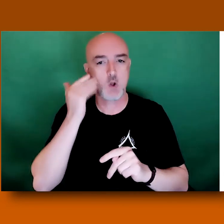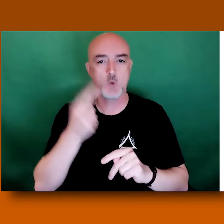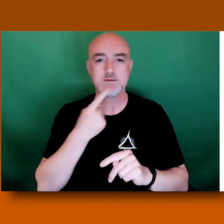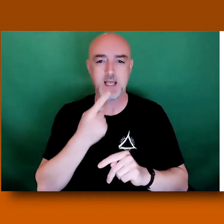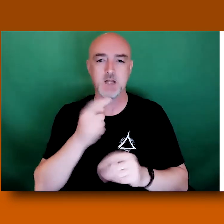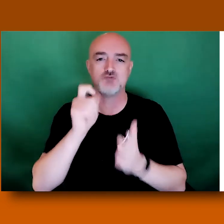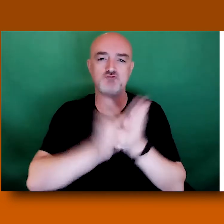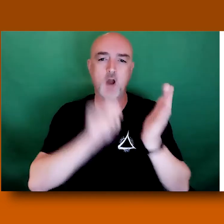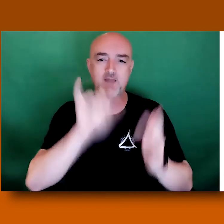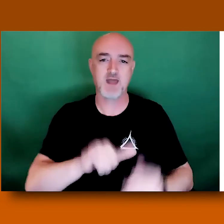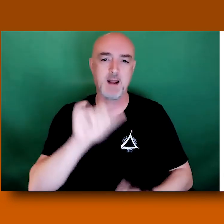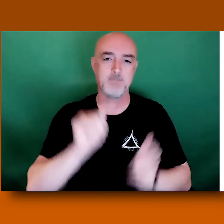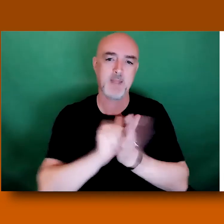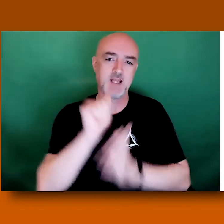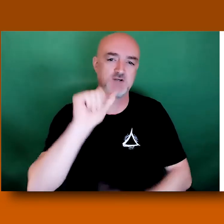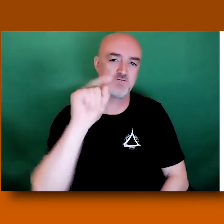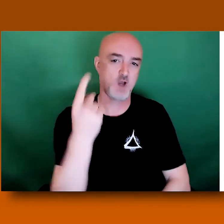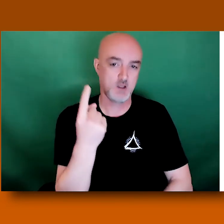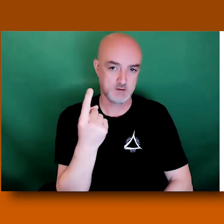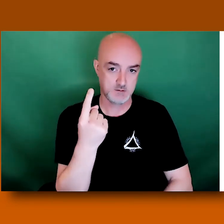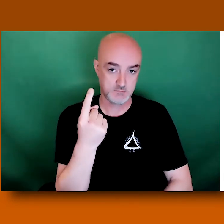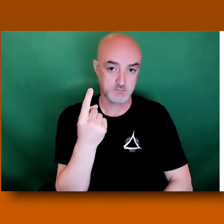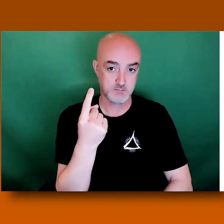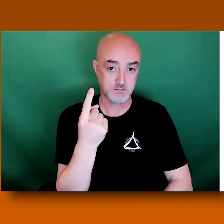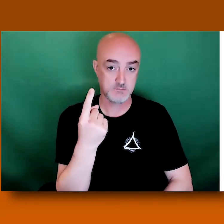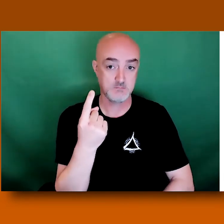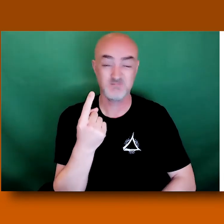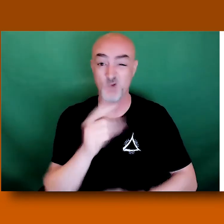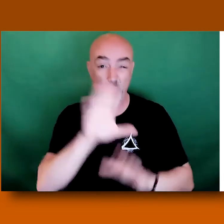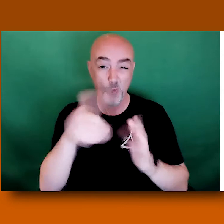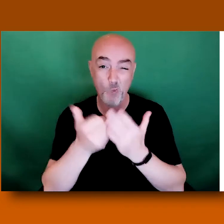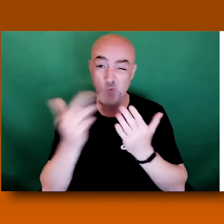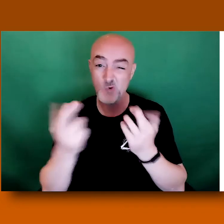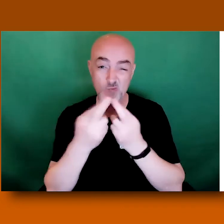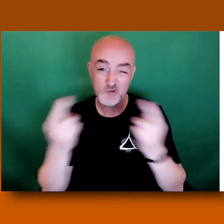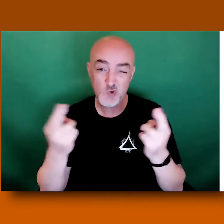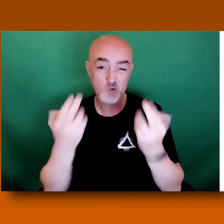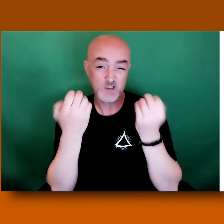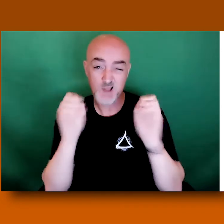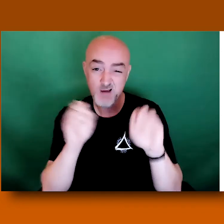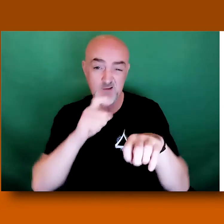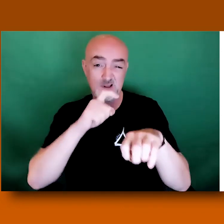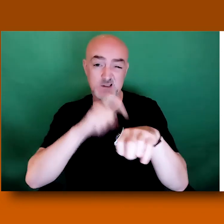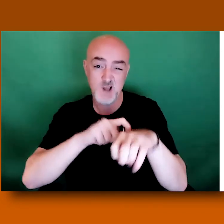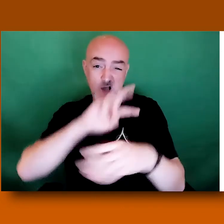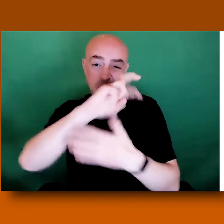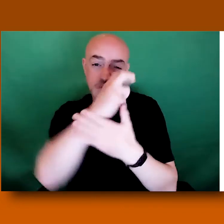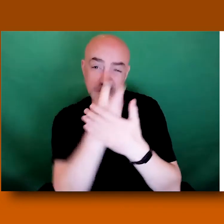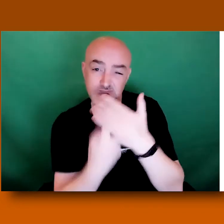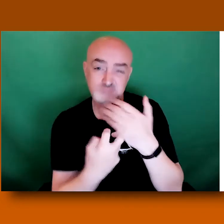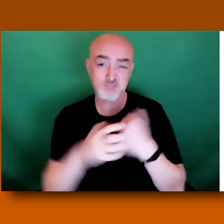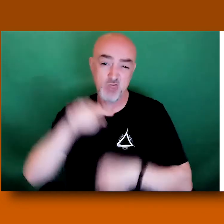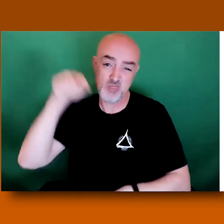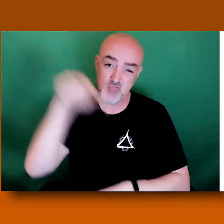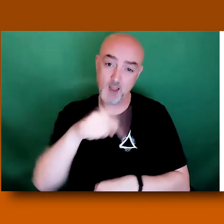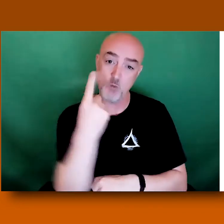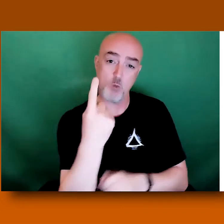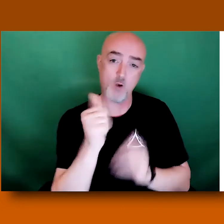I know they say write that page first in the process. All your resources and efforts should be dedicated